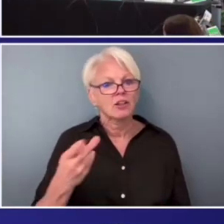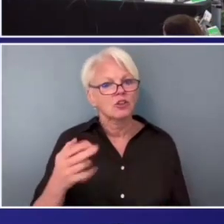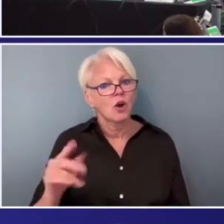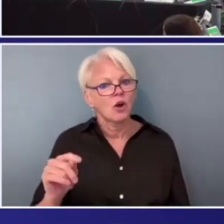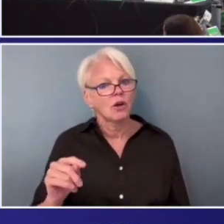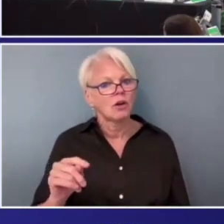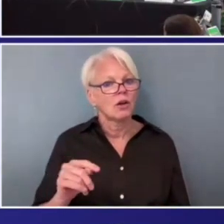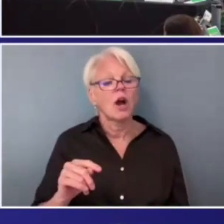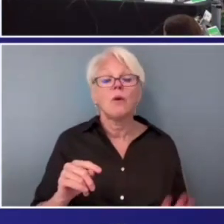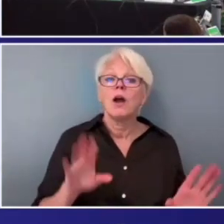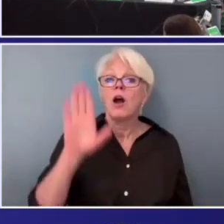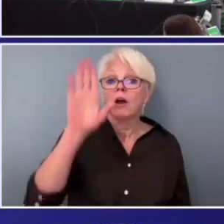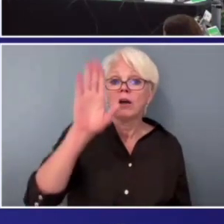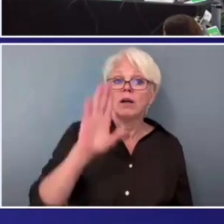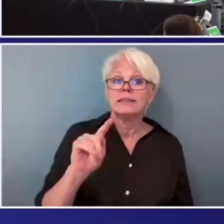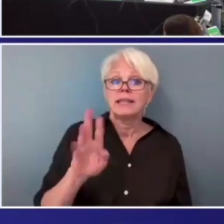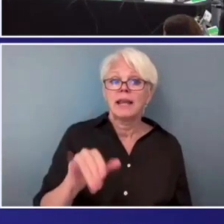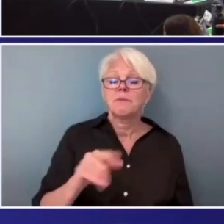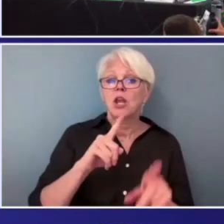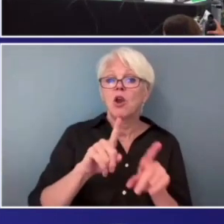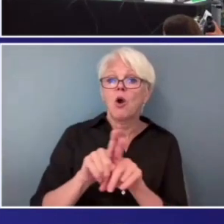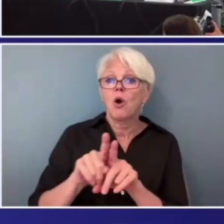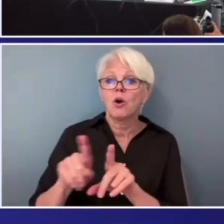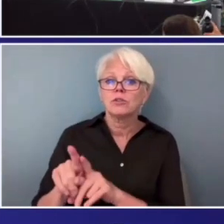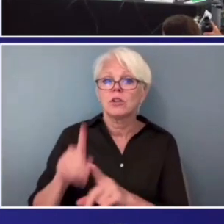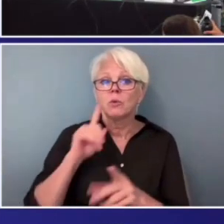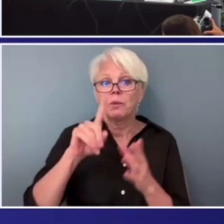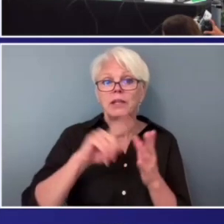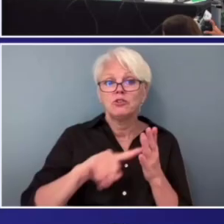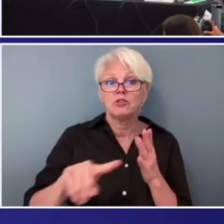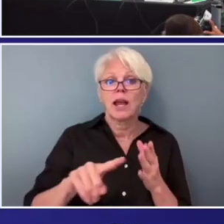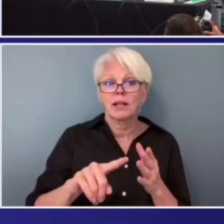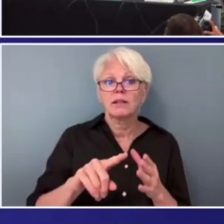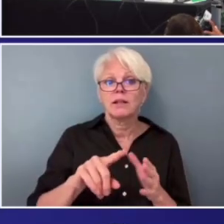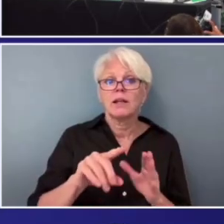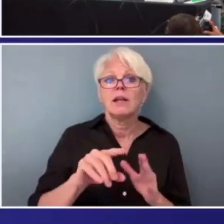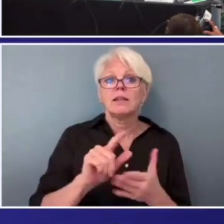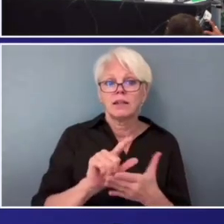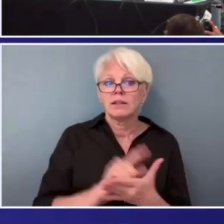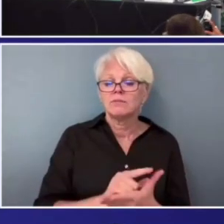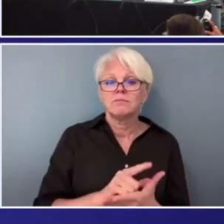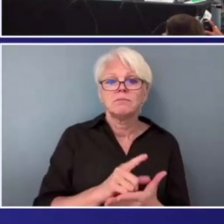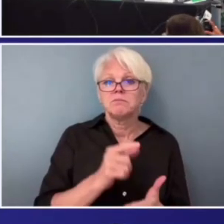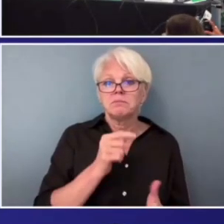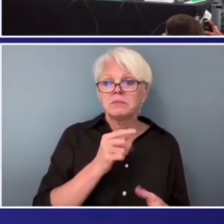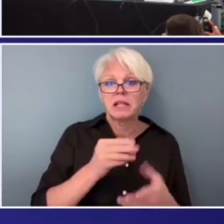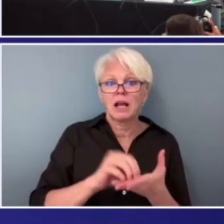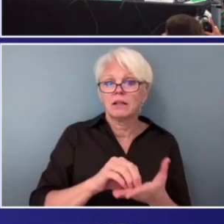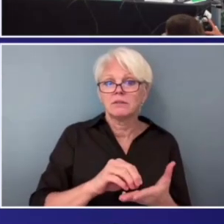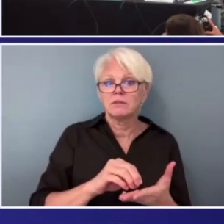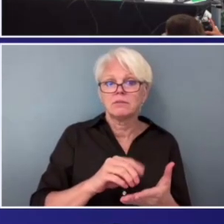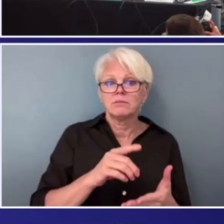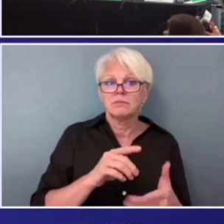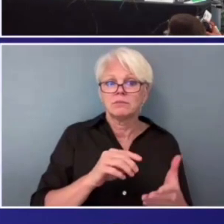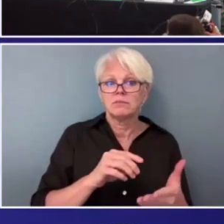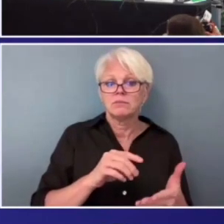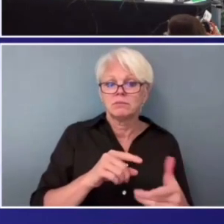Also, we checked. The statute does not have a minimum listed as you required, so we will take that back and take a look at that. So thanks for